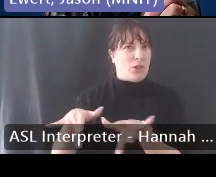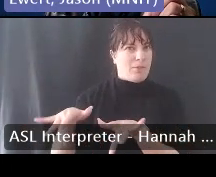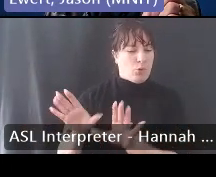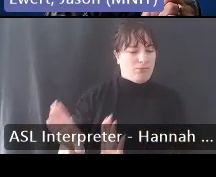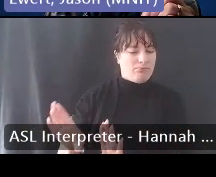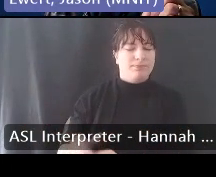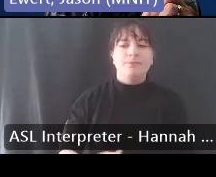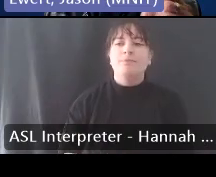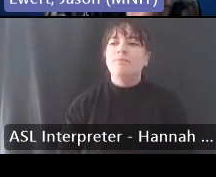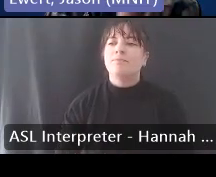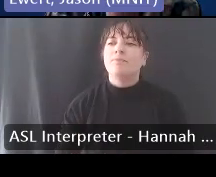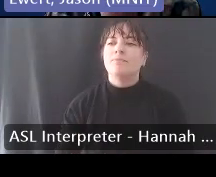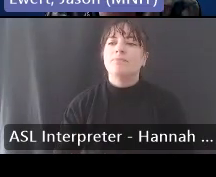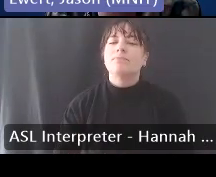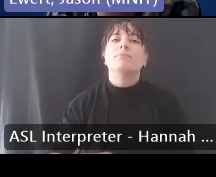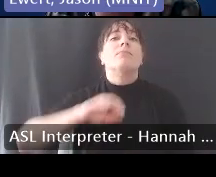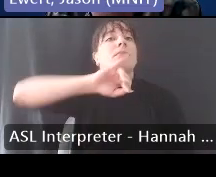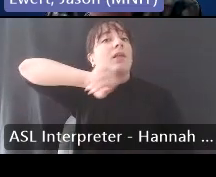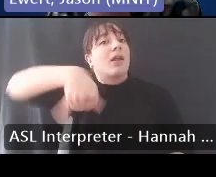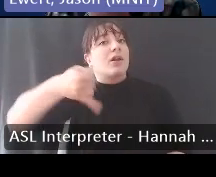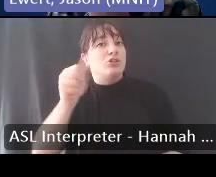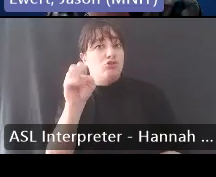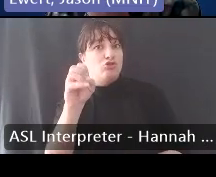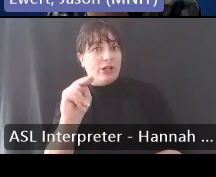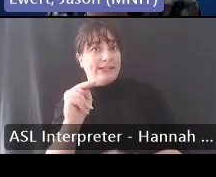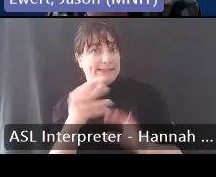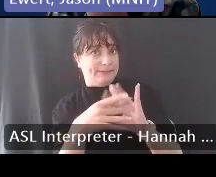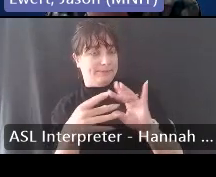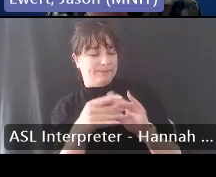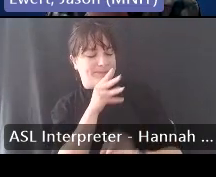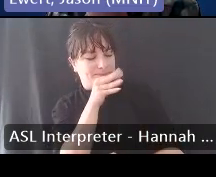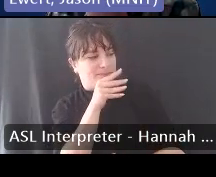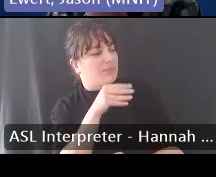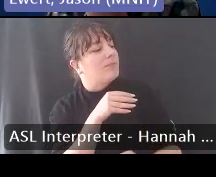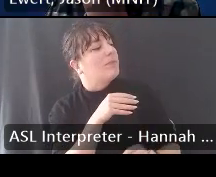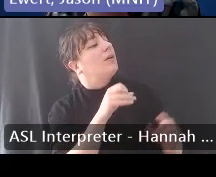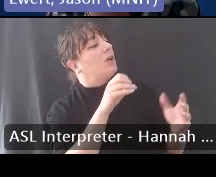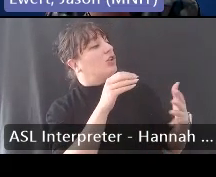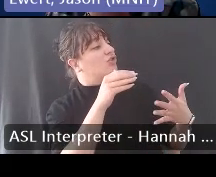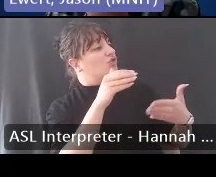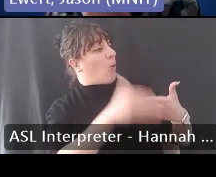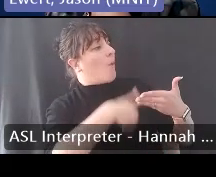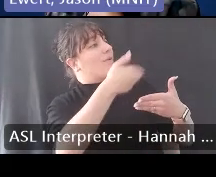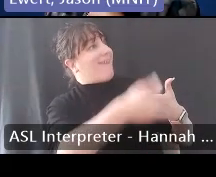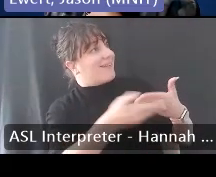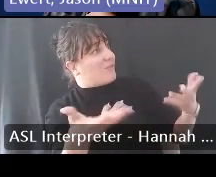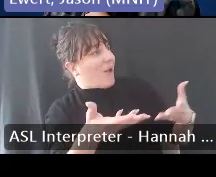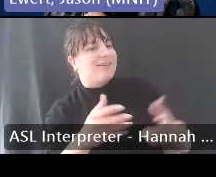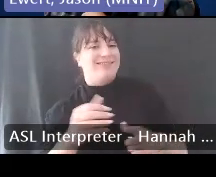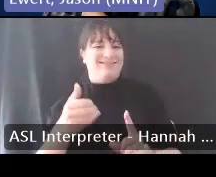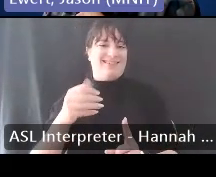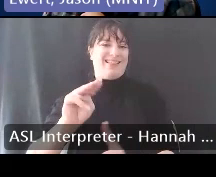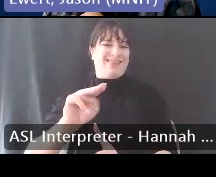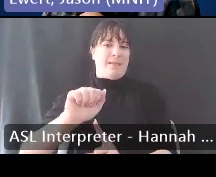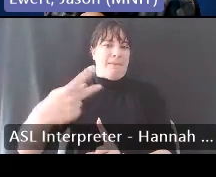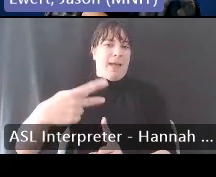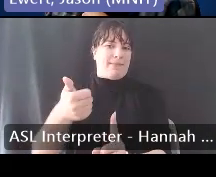The thing that comes next is the map itself. In NVDA, it announces itself.